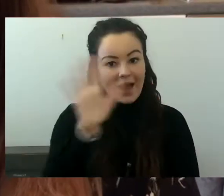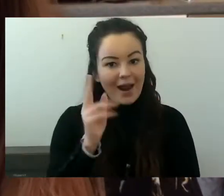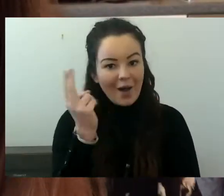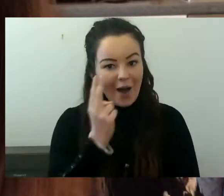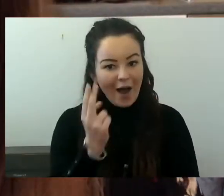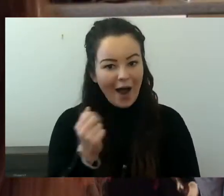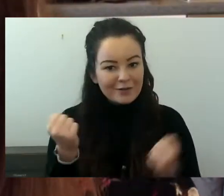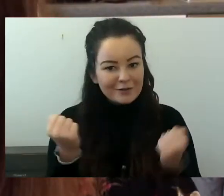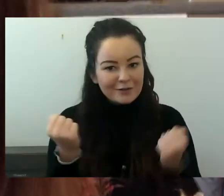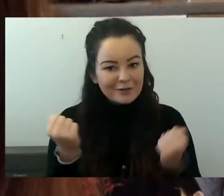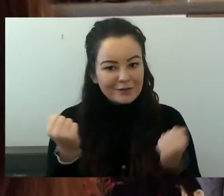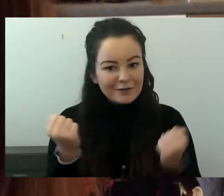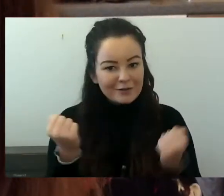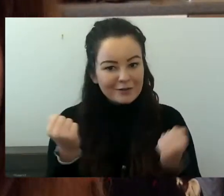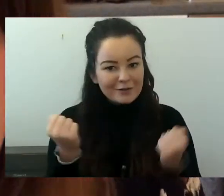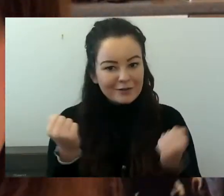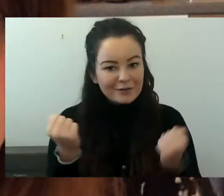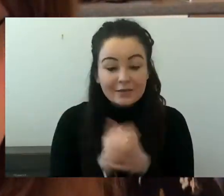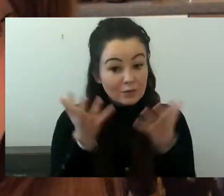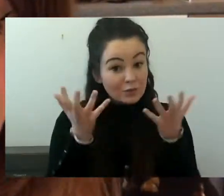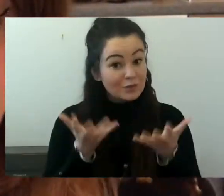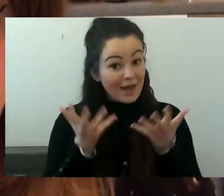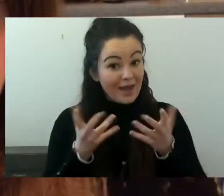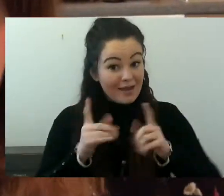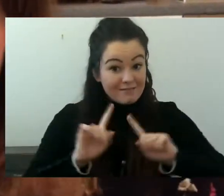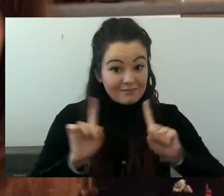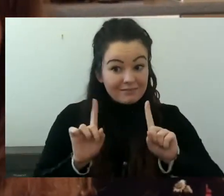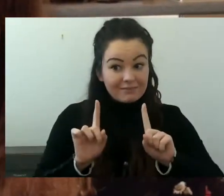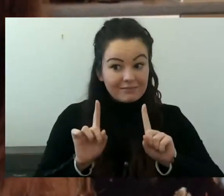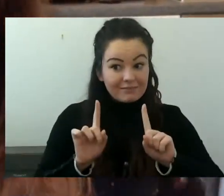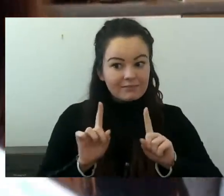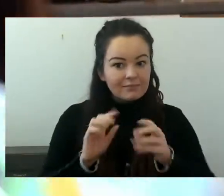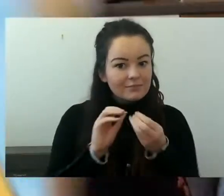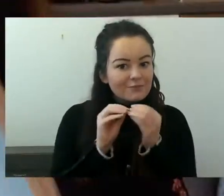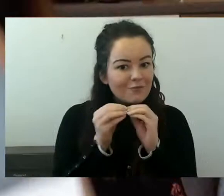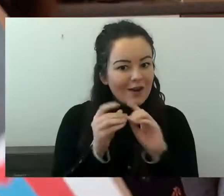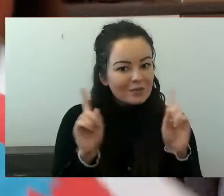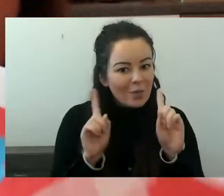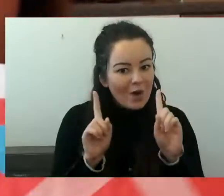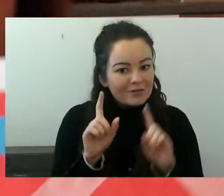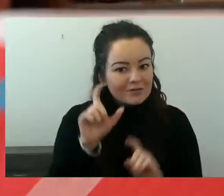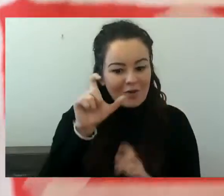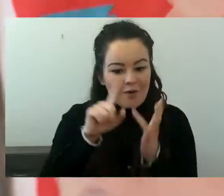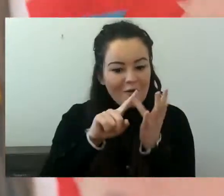Hello Art Superstars! Today we are going to create a collage